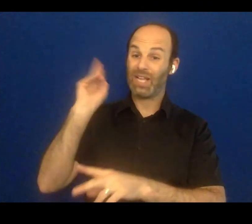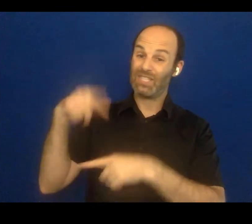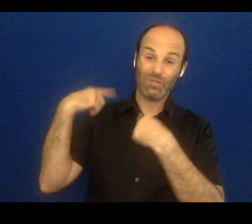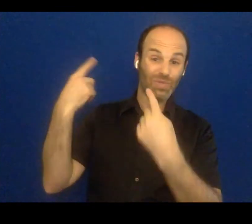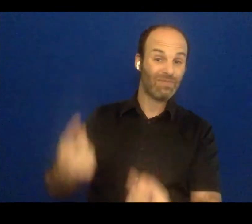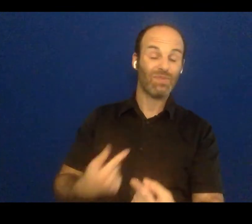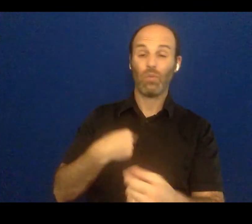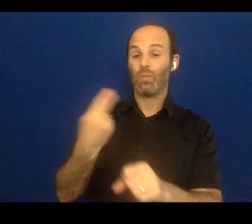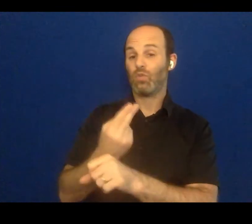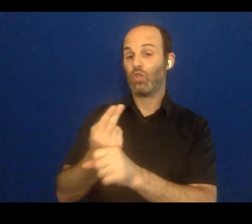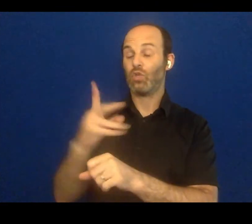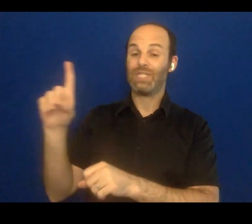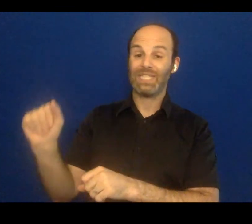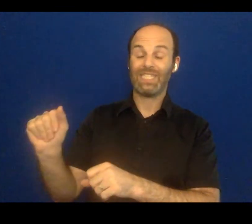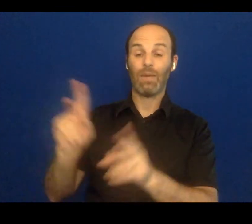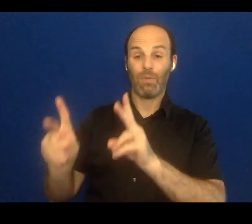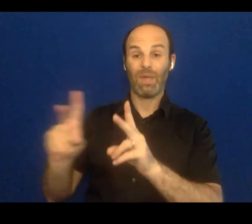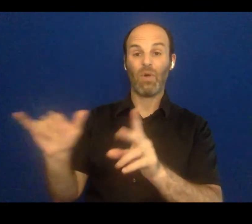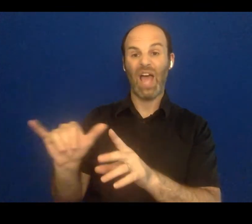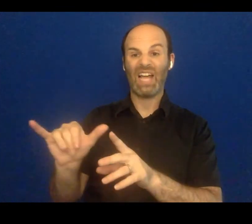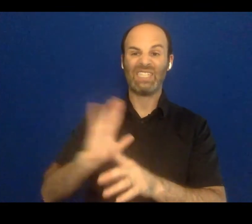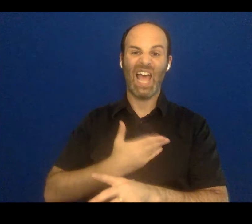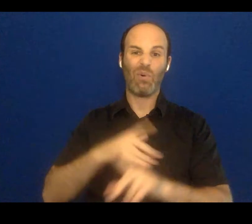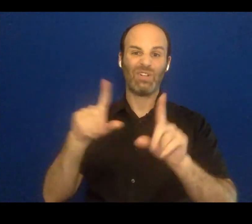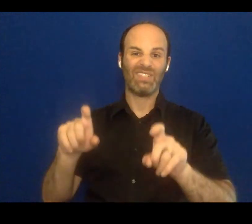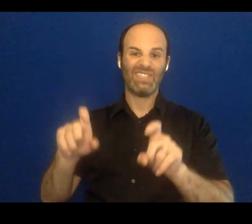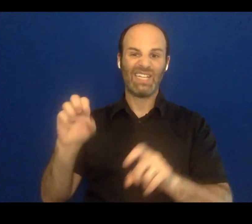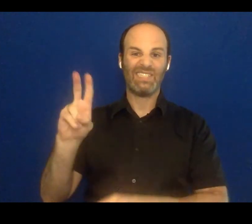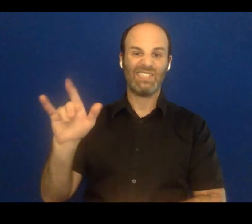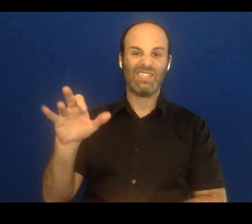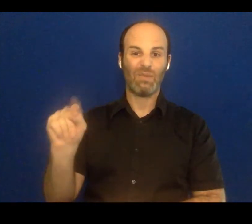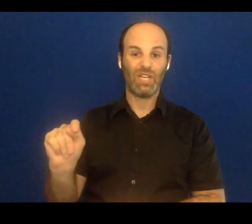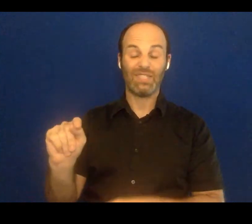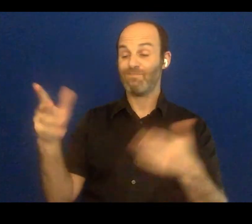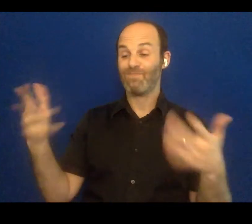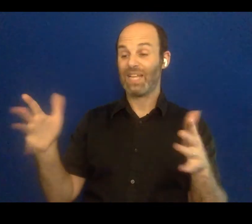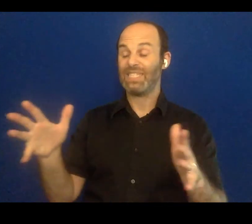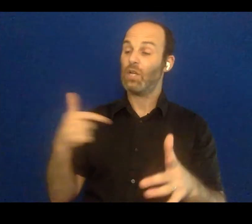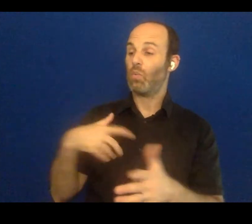DISABLED PEOPLE AS THE SUBJECTS AND THAT IS IT. THERE IS KIND OF LIKE WE TAKE